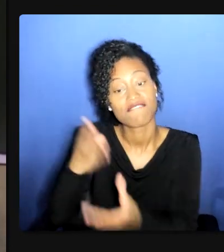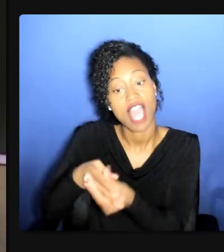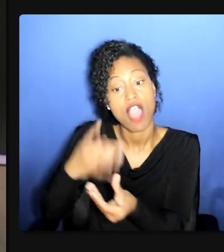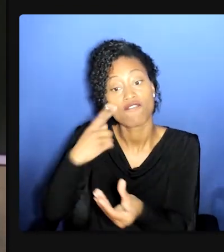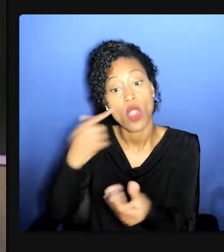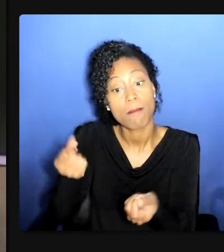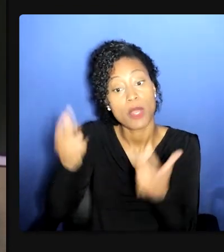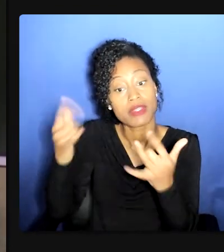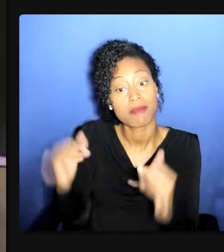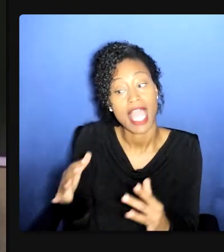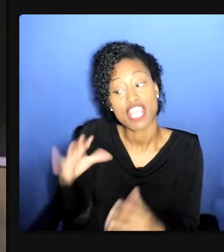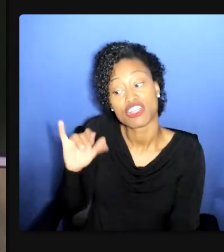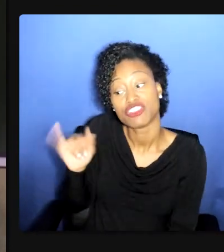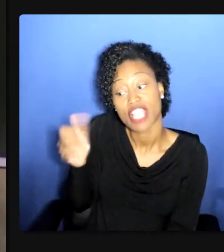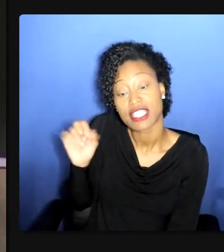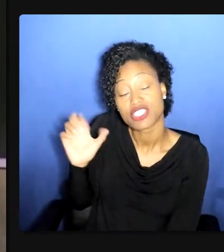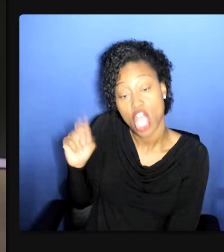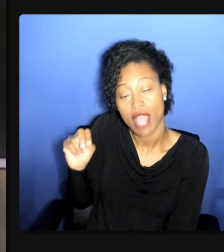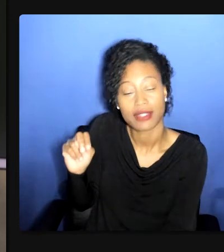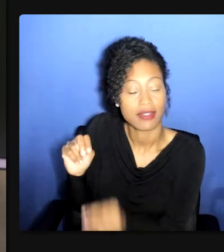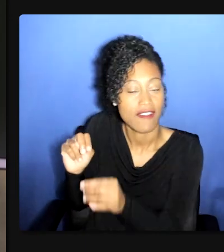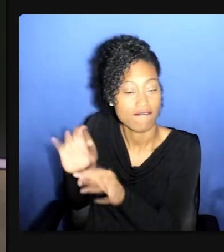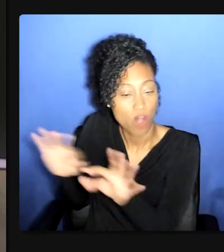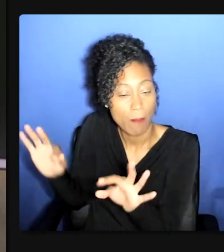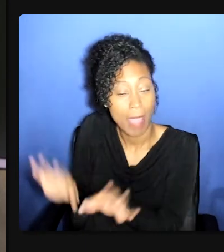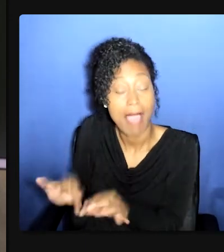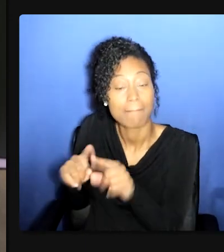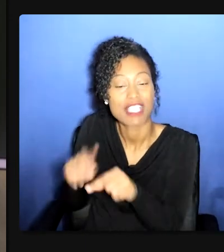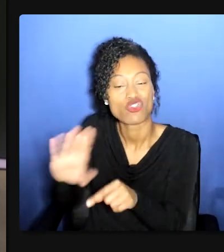for MultiplayerSettings.json based on your input.